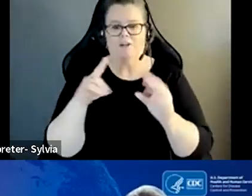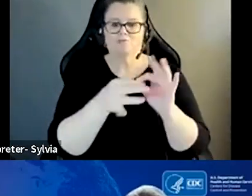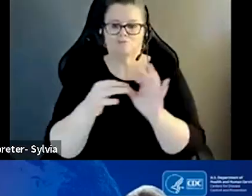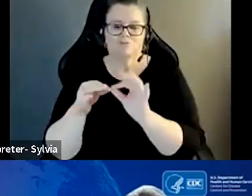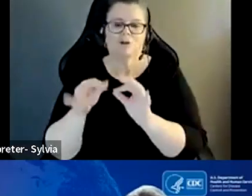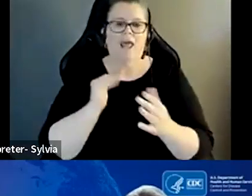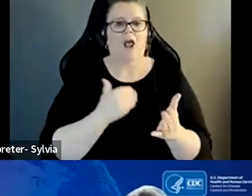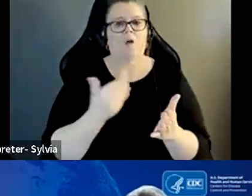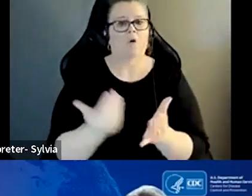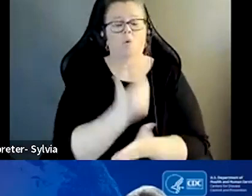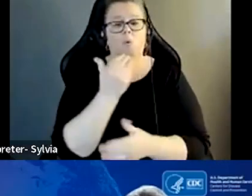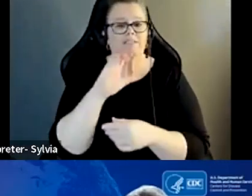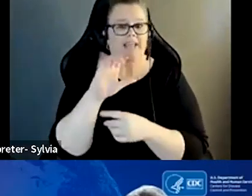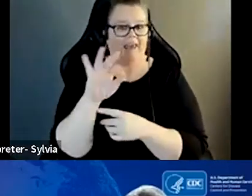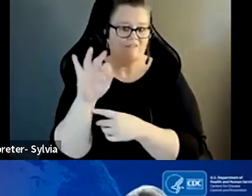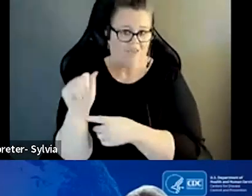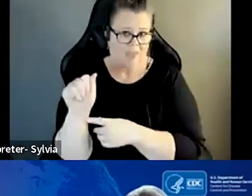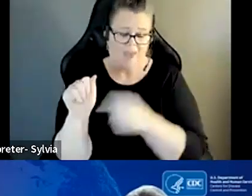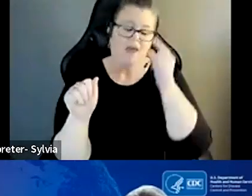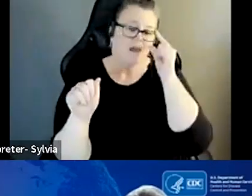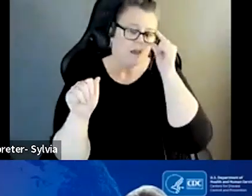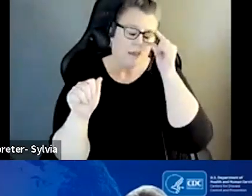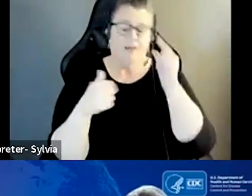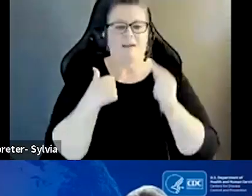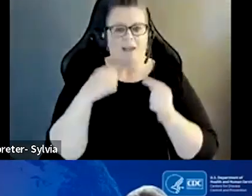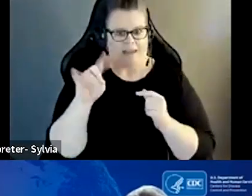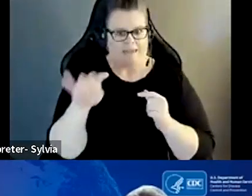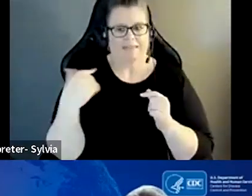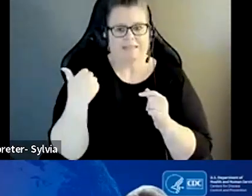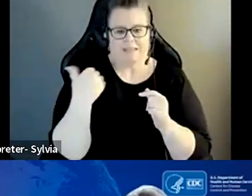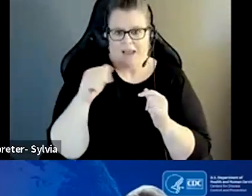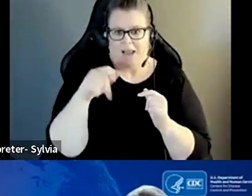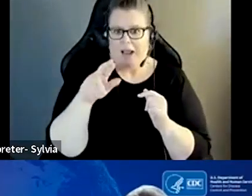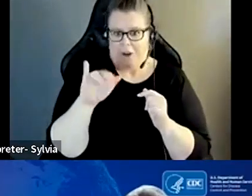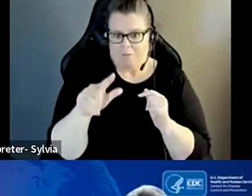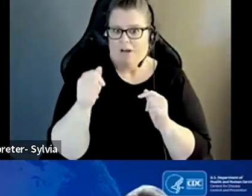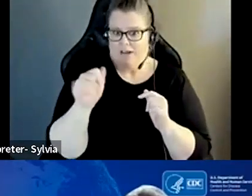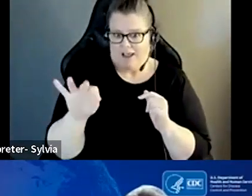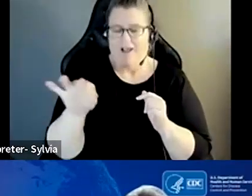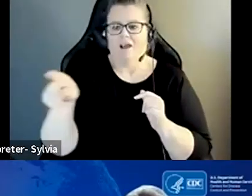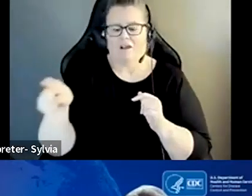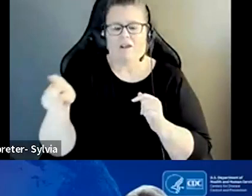And I had the opportunity on April 19th to be at the White House for the official launch of the center.